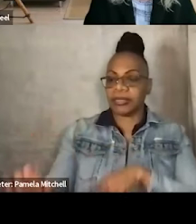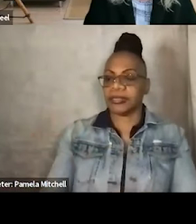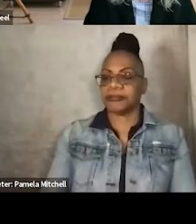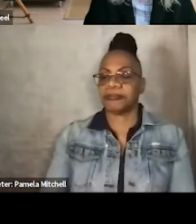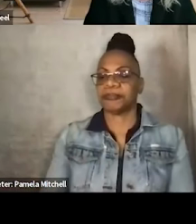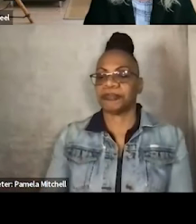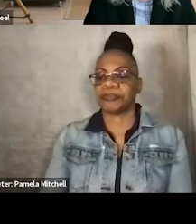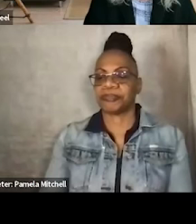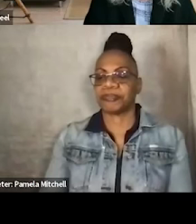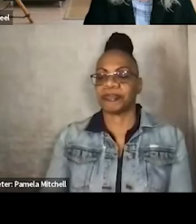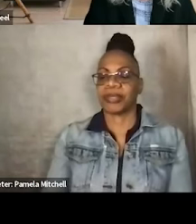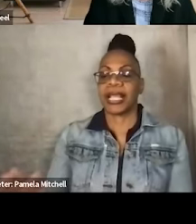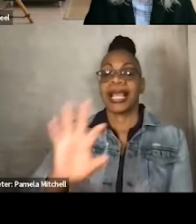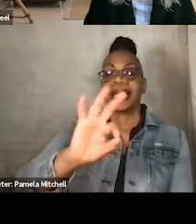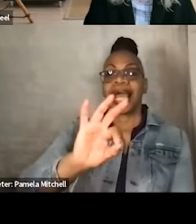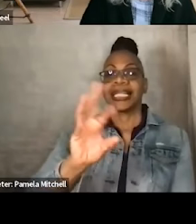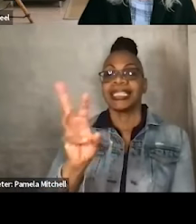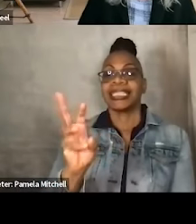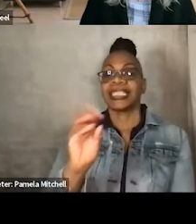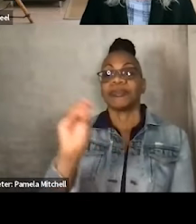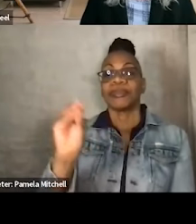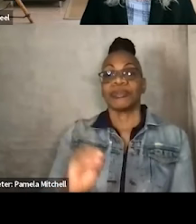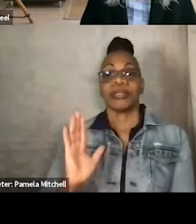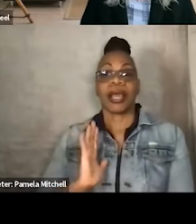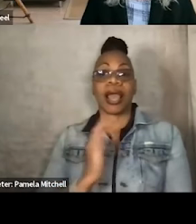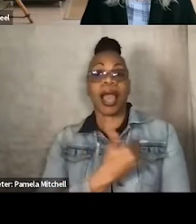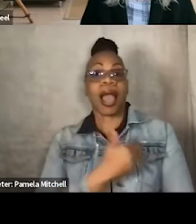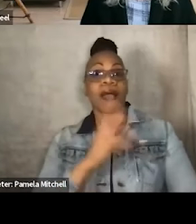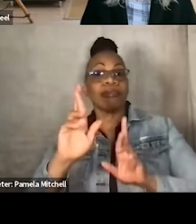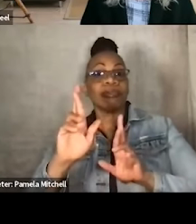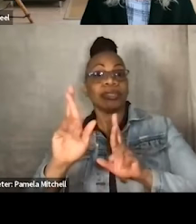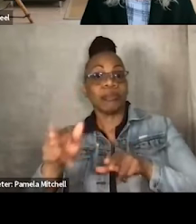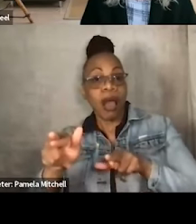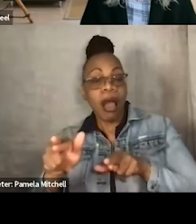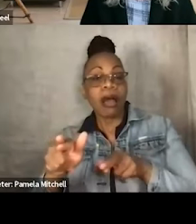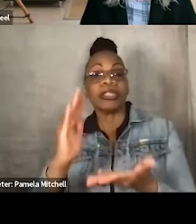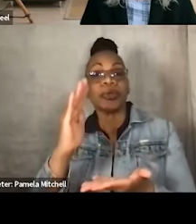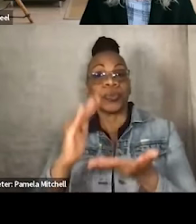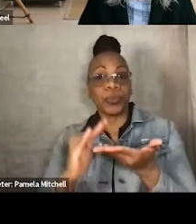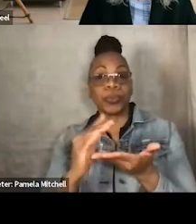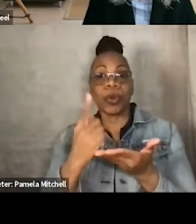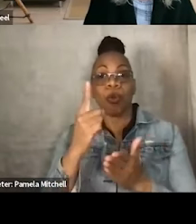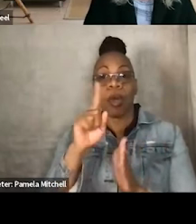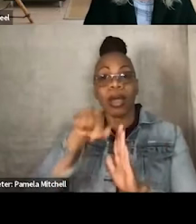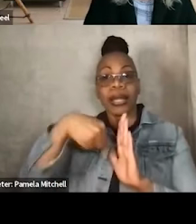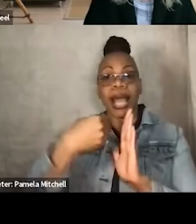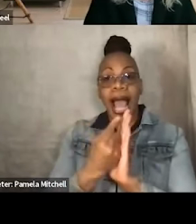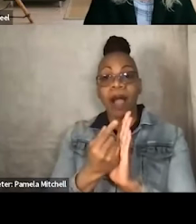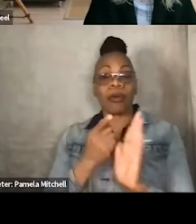96% of our responses have been in less than an hour, with an hour being our target.